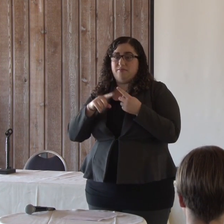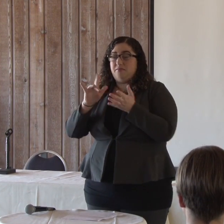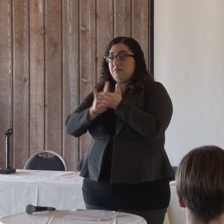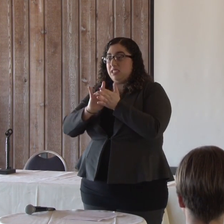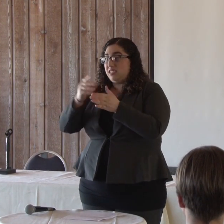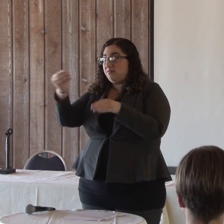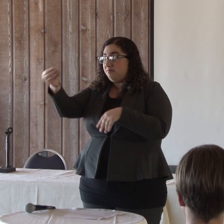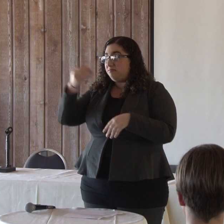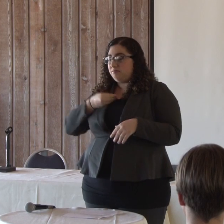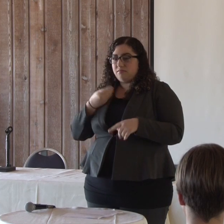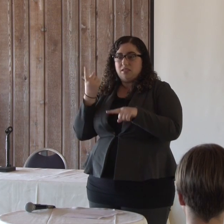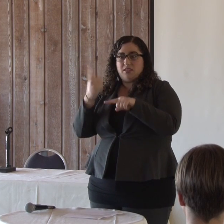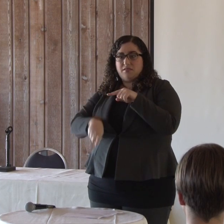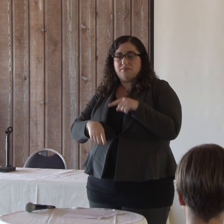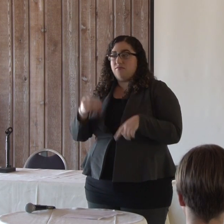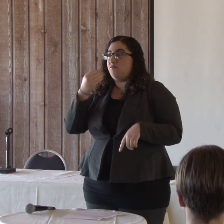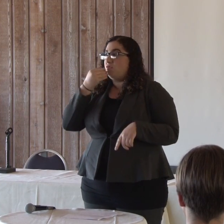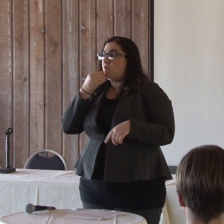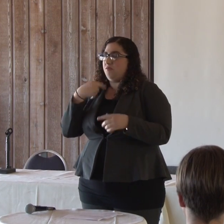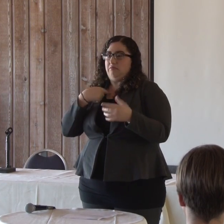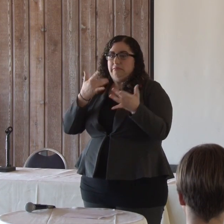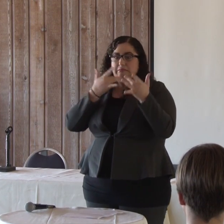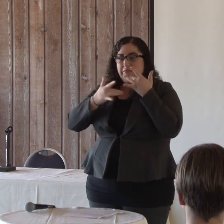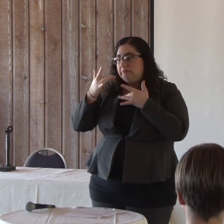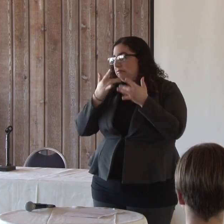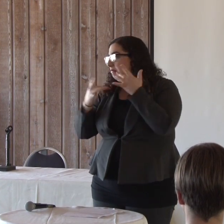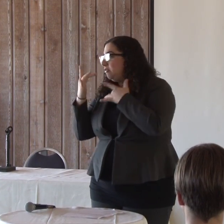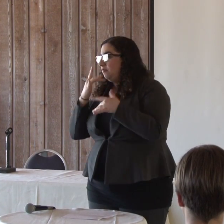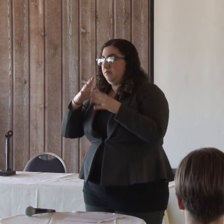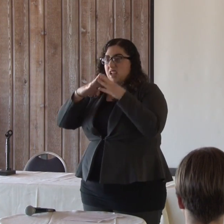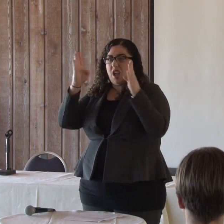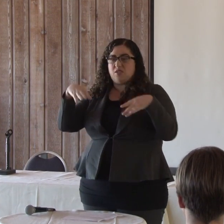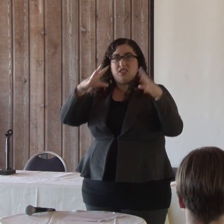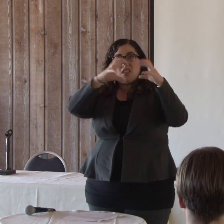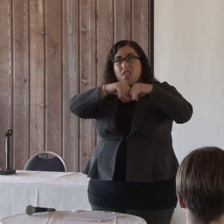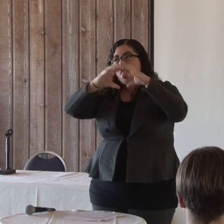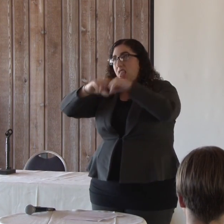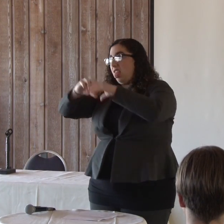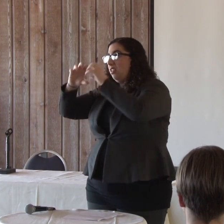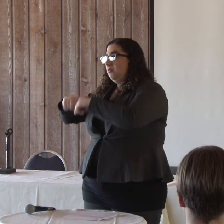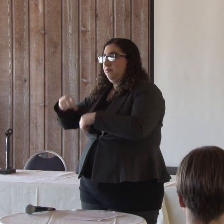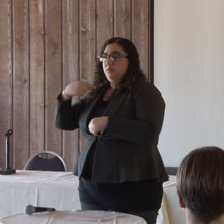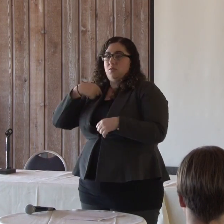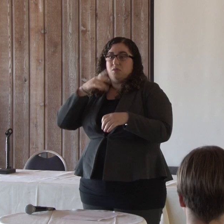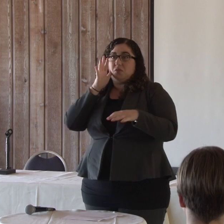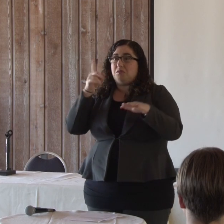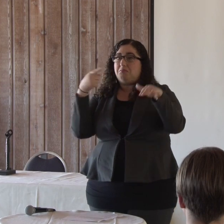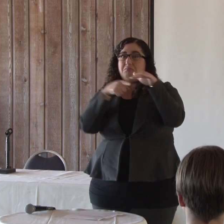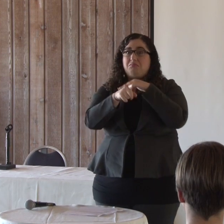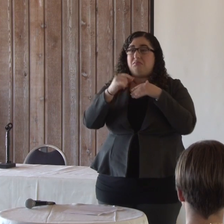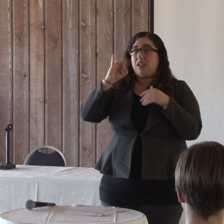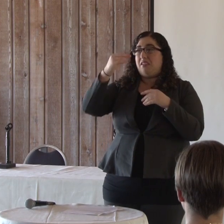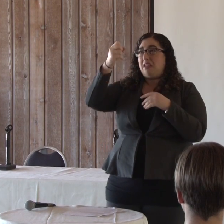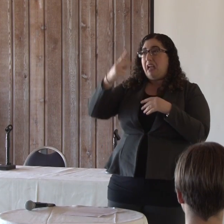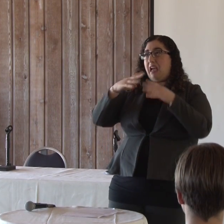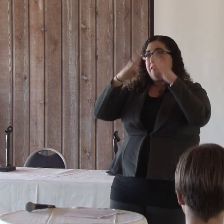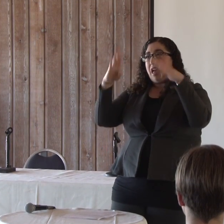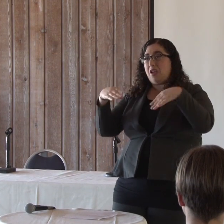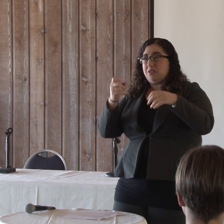They didn't allow it. We actually weren't allowed to leave. At first they didn't give us any medical supplies. There was barely any food. We left